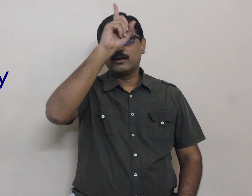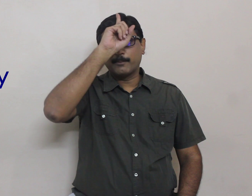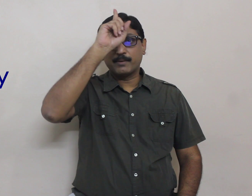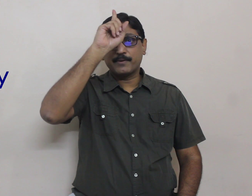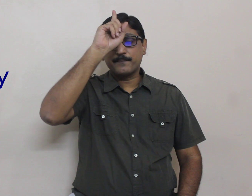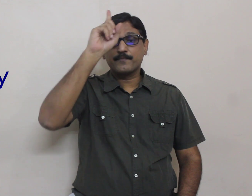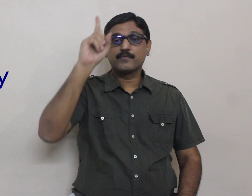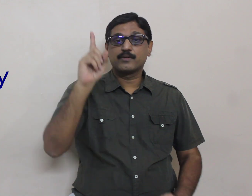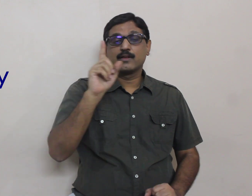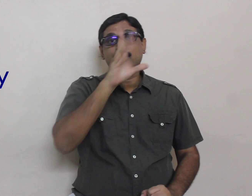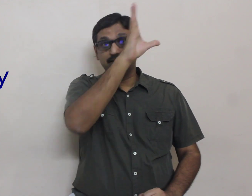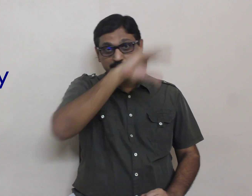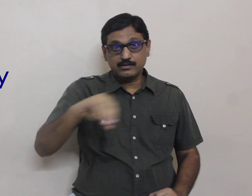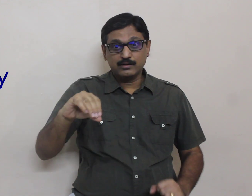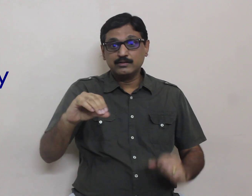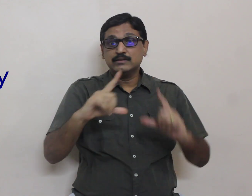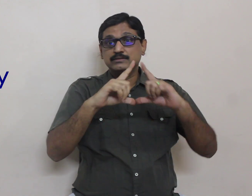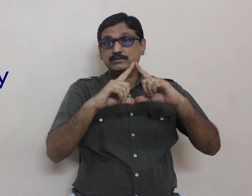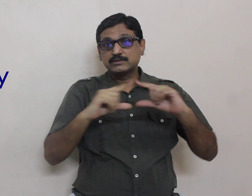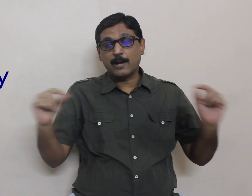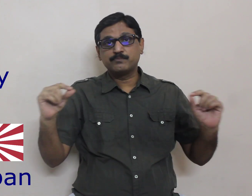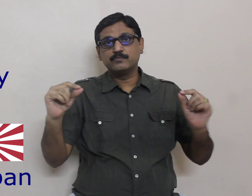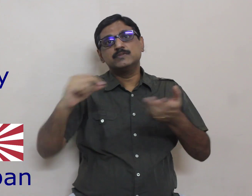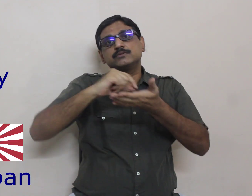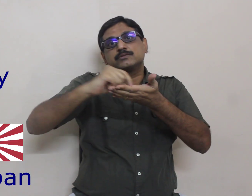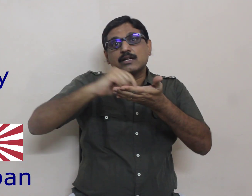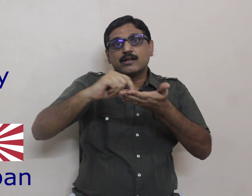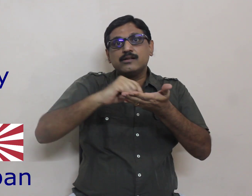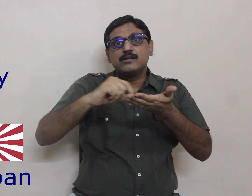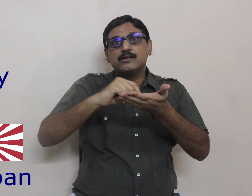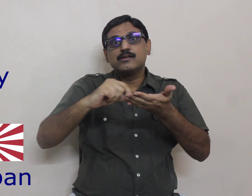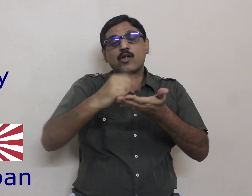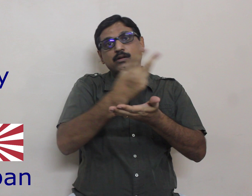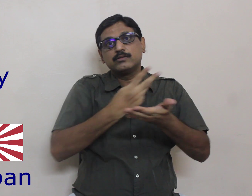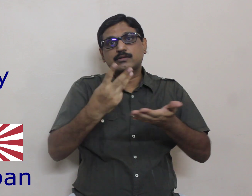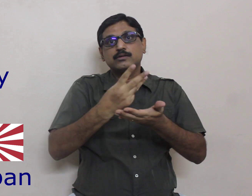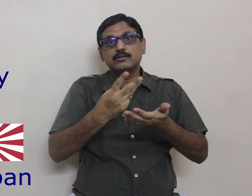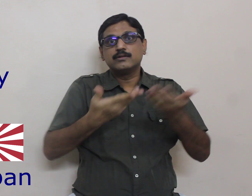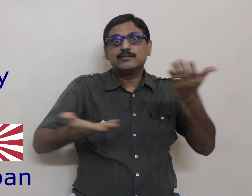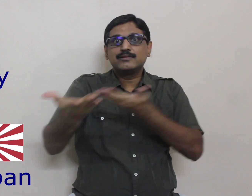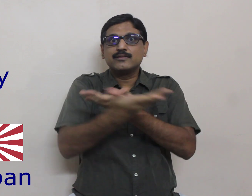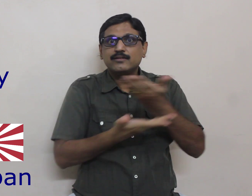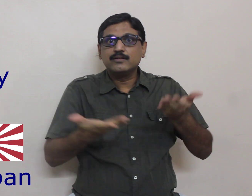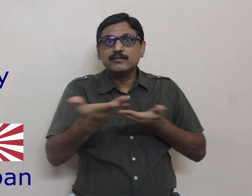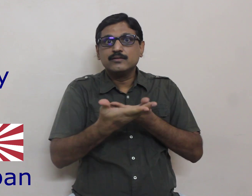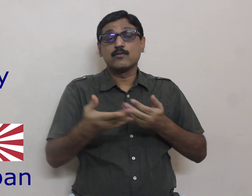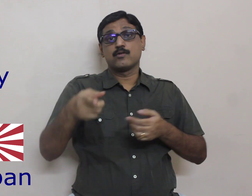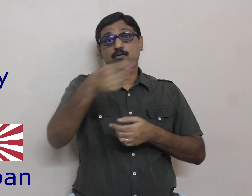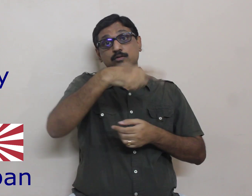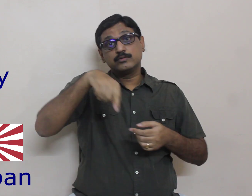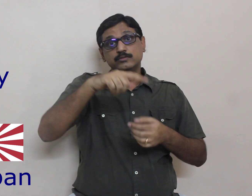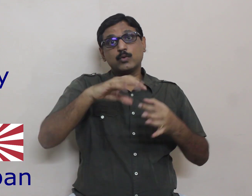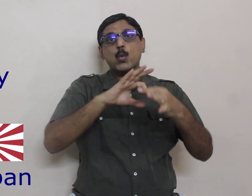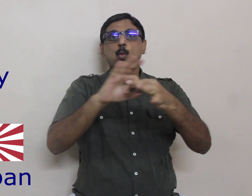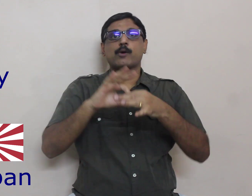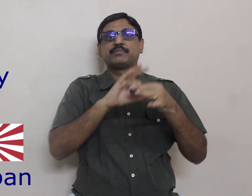Germany, Italy, and Japan signed the Tripartite Pact.